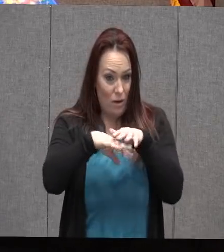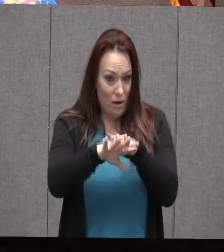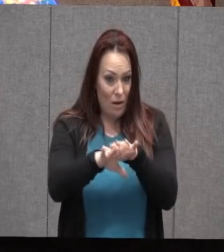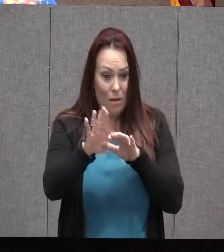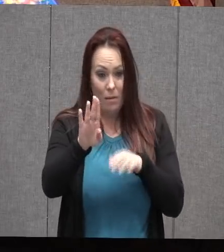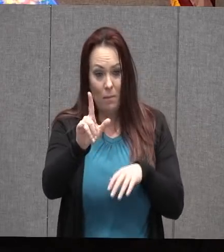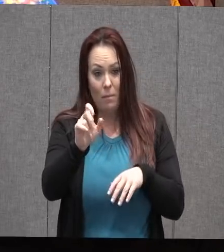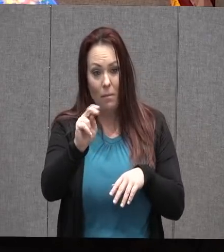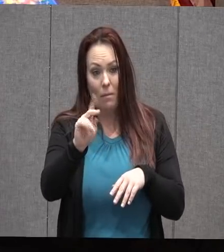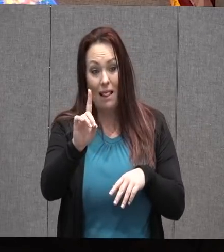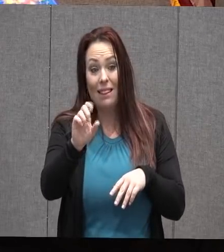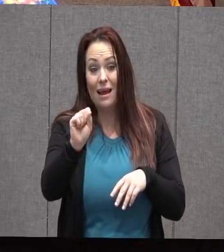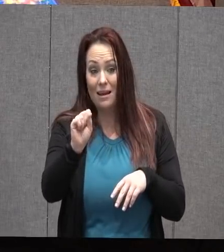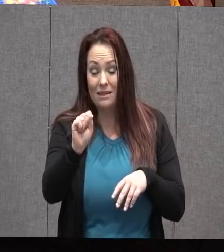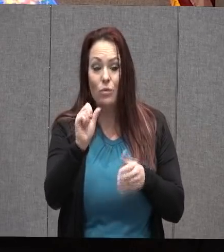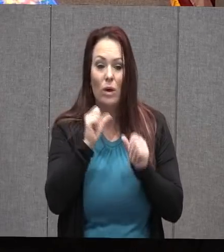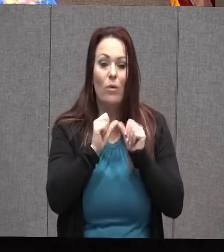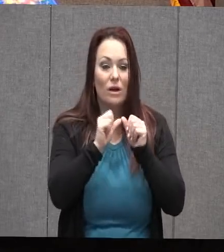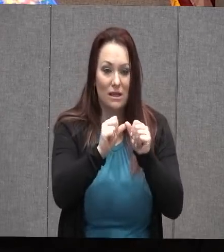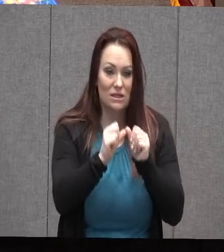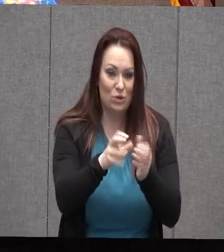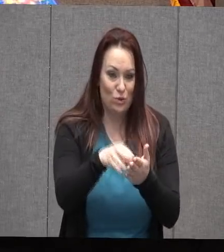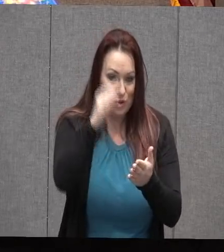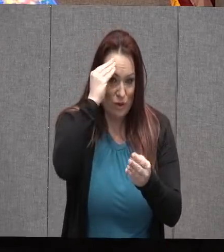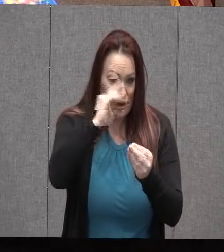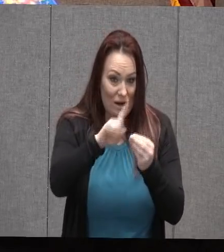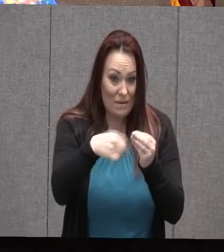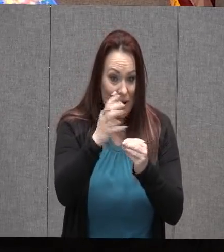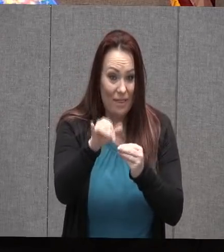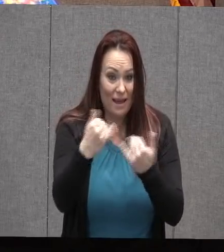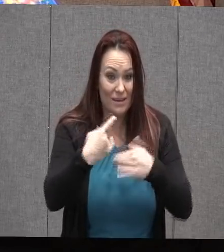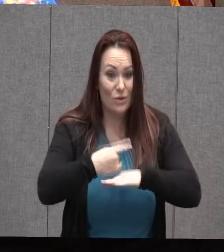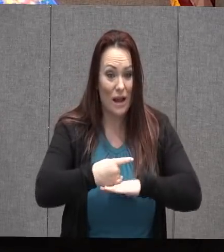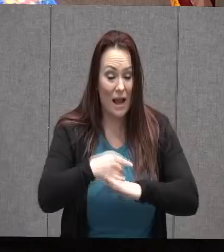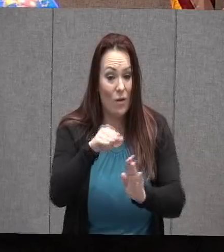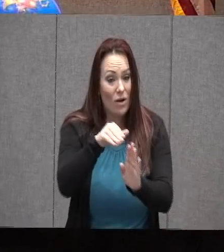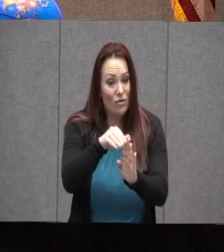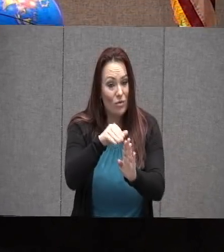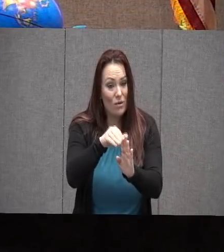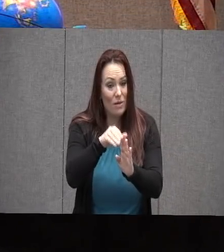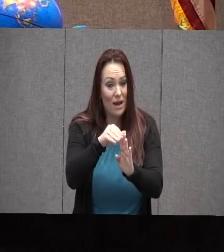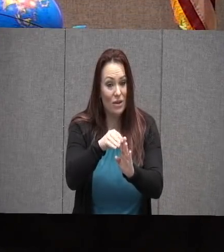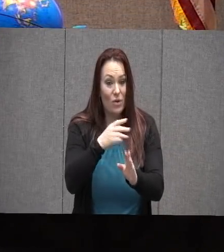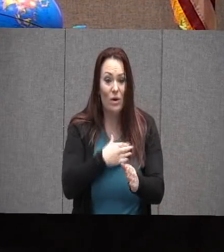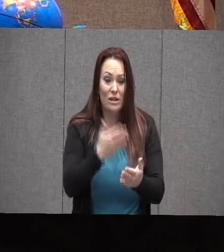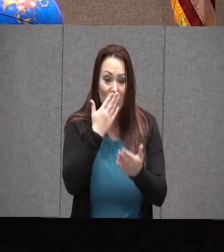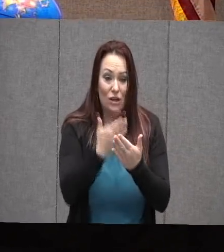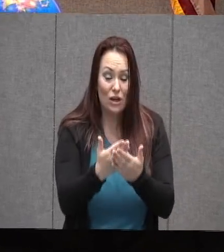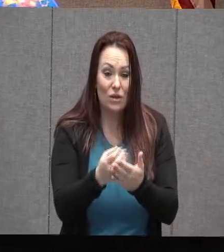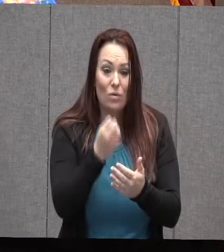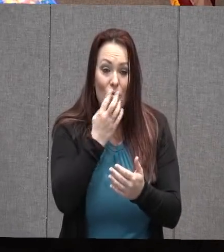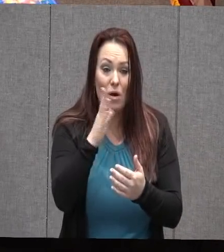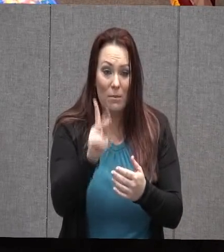So I wanna remind you that it's good to warm up in the morning a little bit